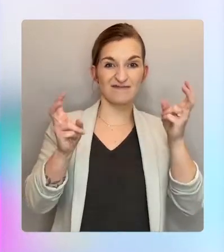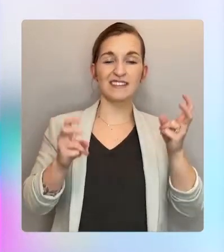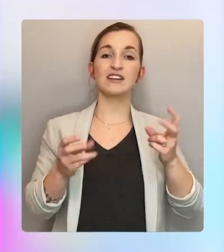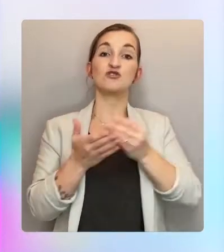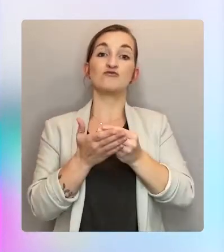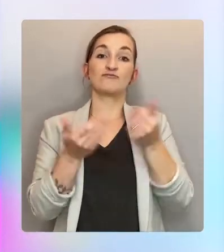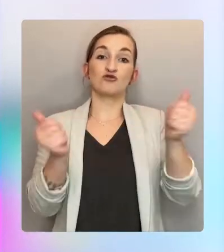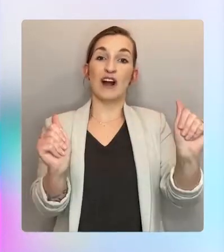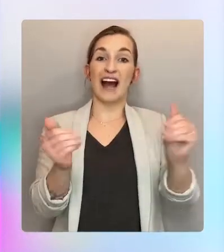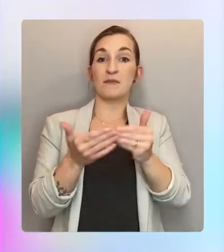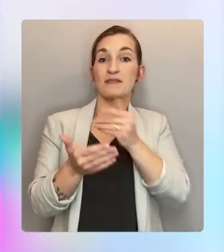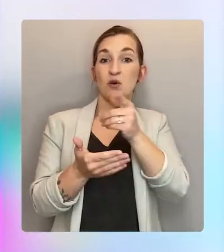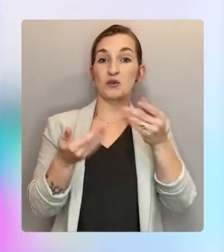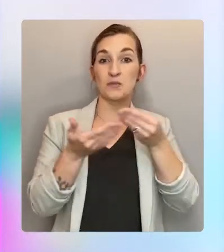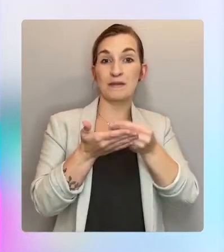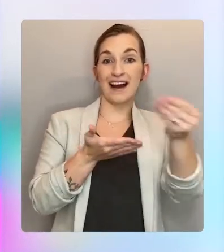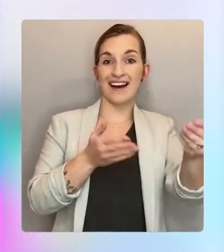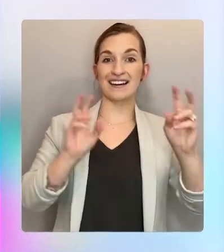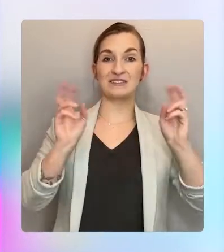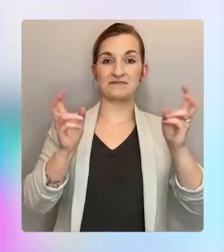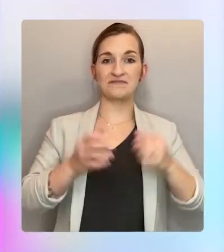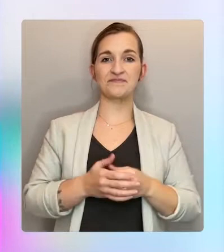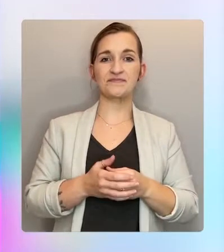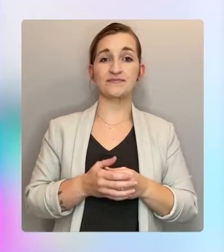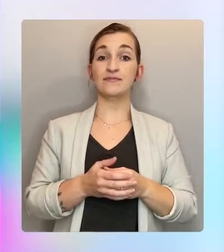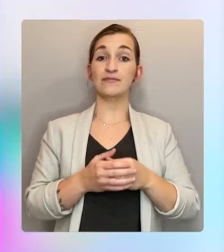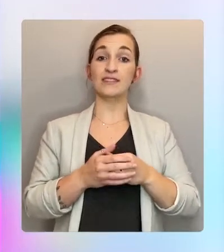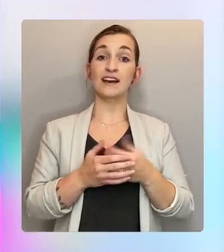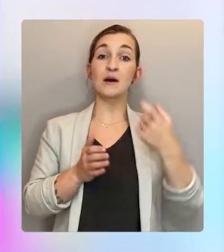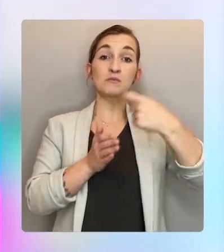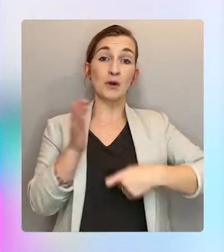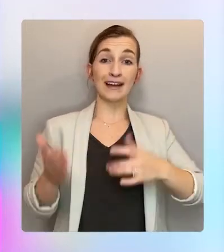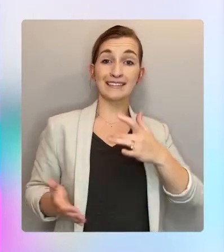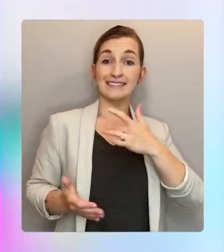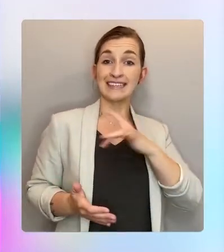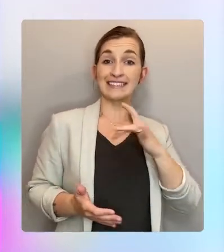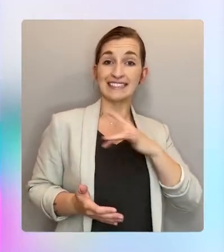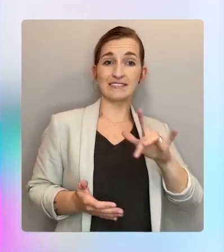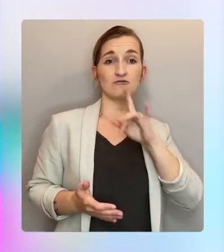Because price sensitivity drives a large amount of customer purchasing behavior, it should come as no surprise